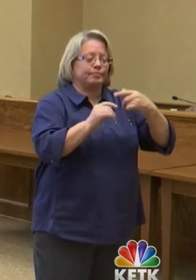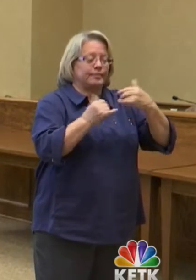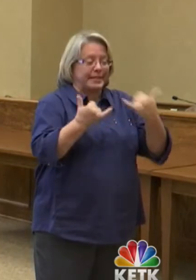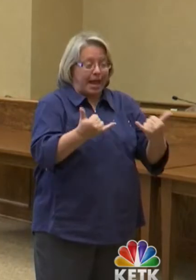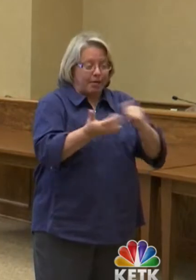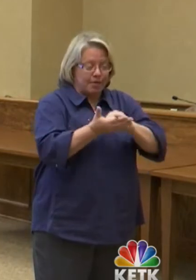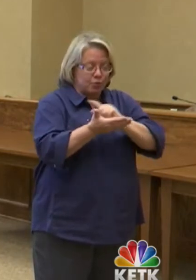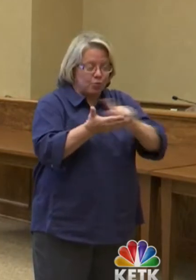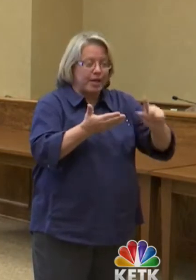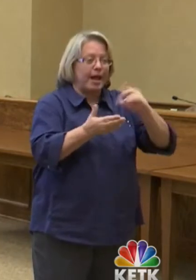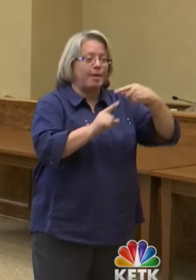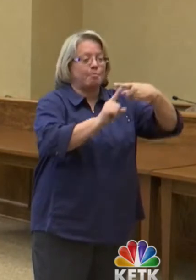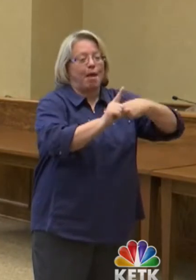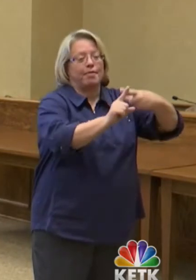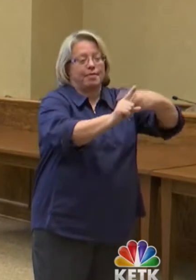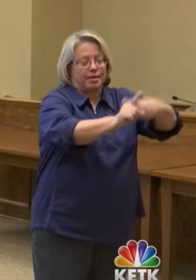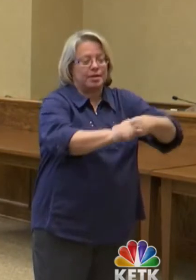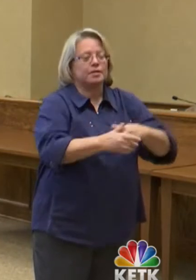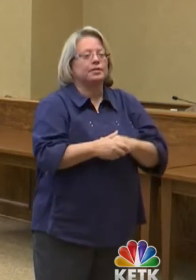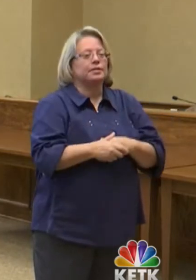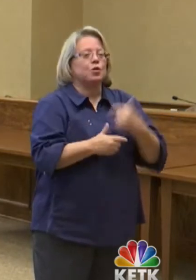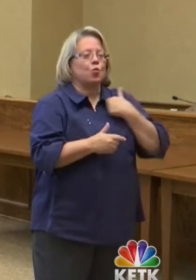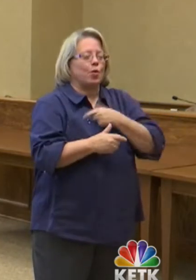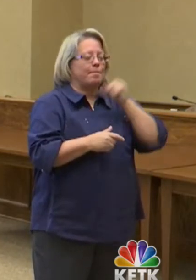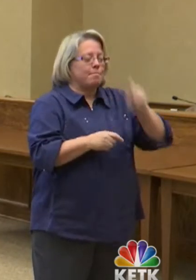GOING TO TAKE SOME TIME IN THE